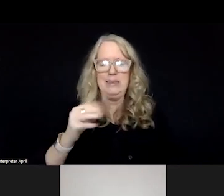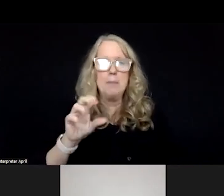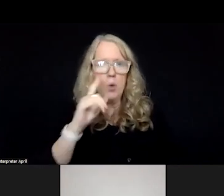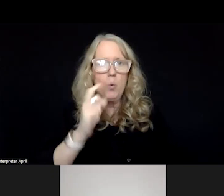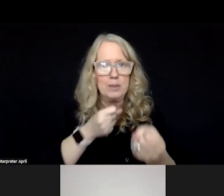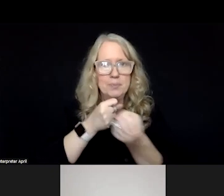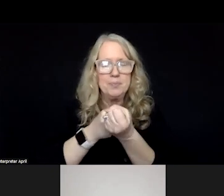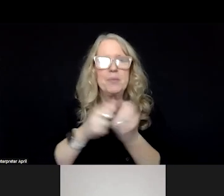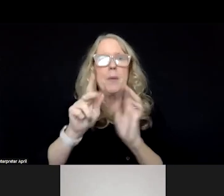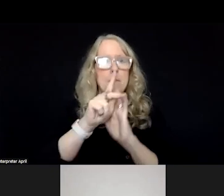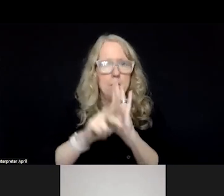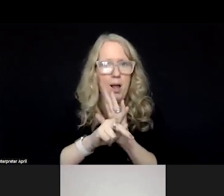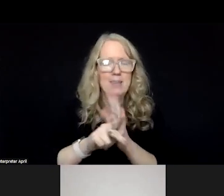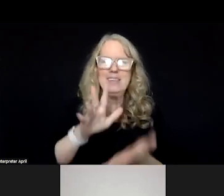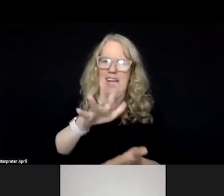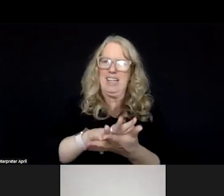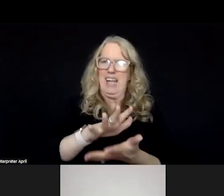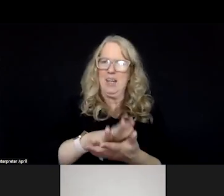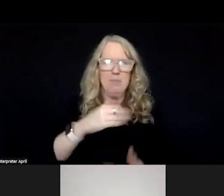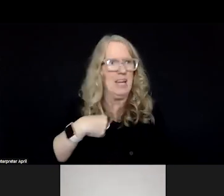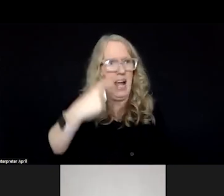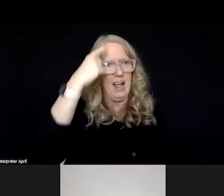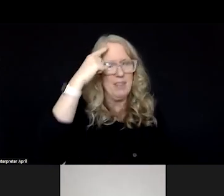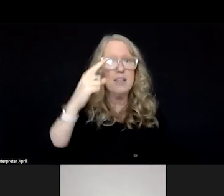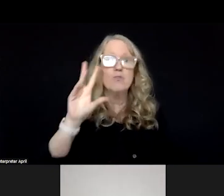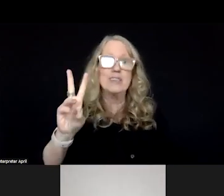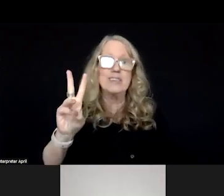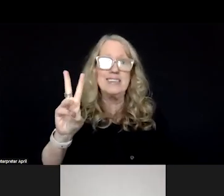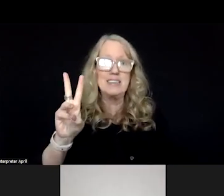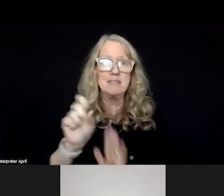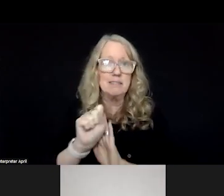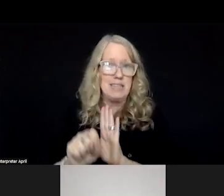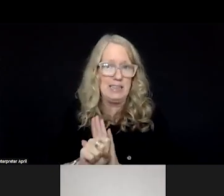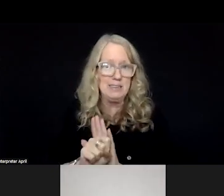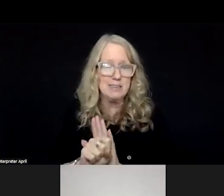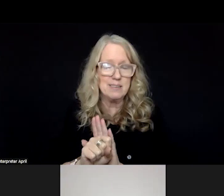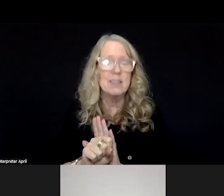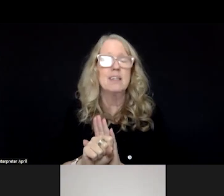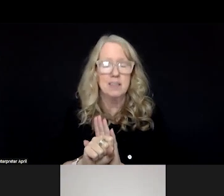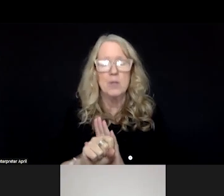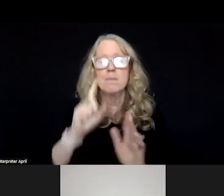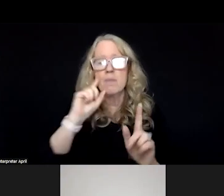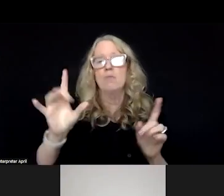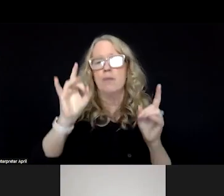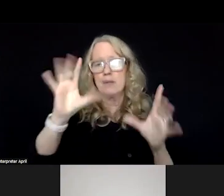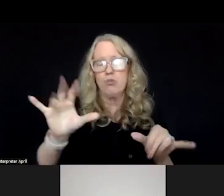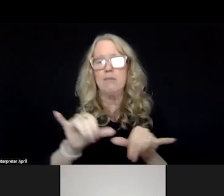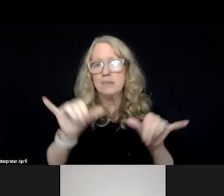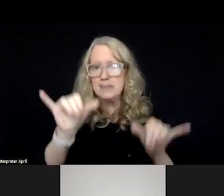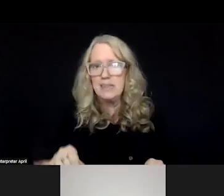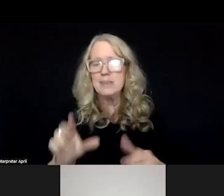POLICY ACADEMY ON CRISIS SYSTEMS DESIGN.